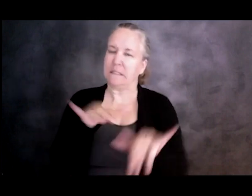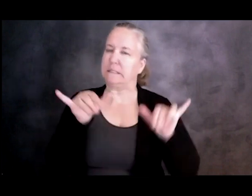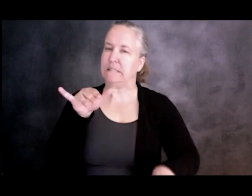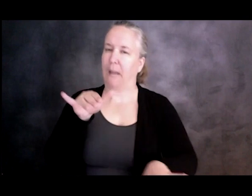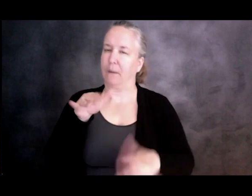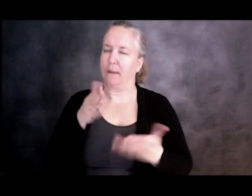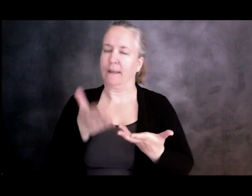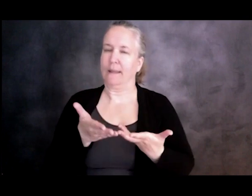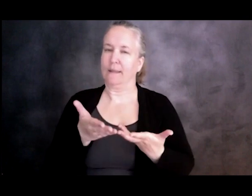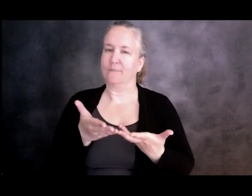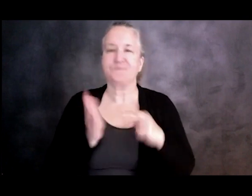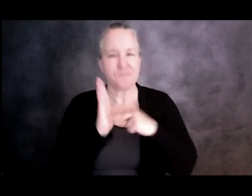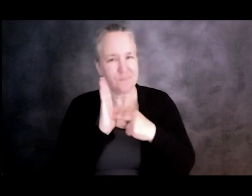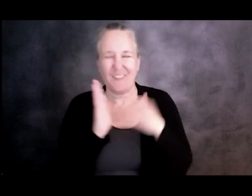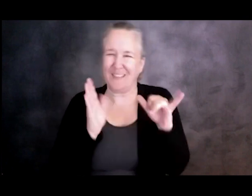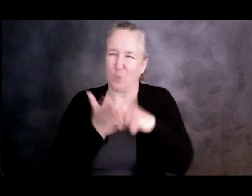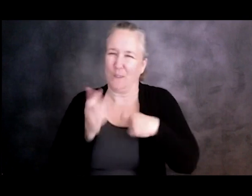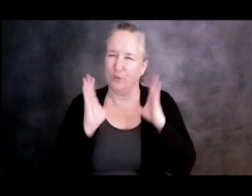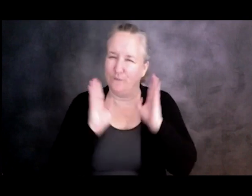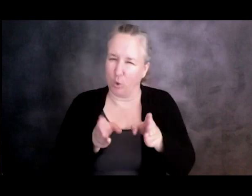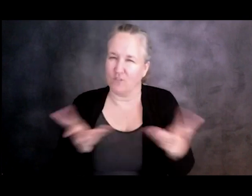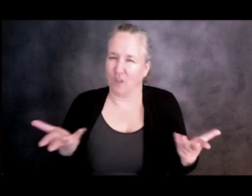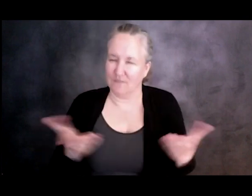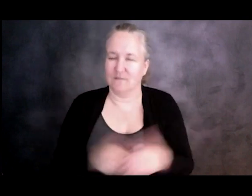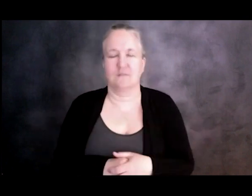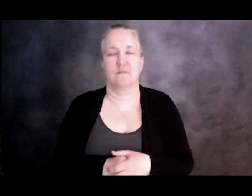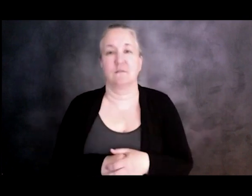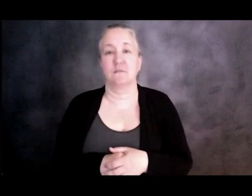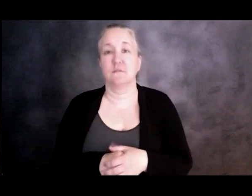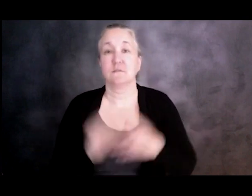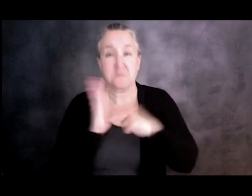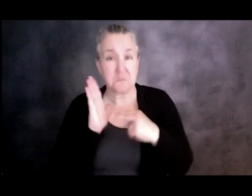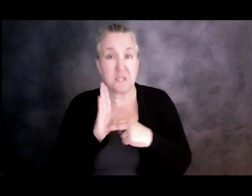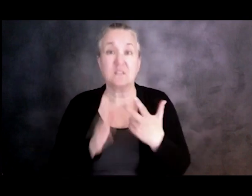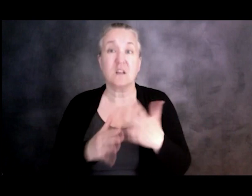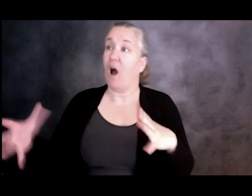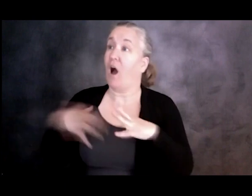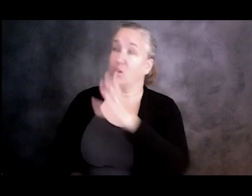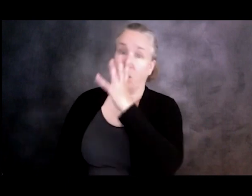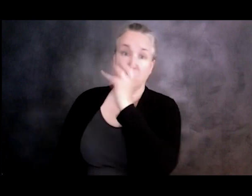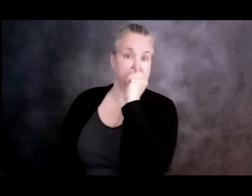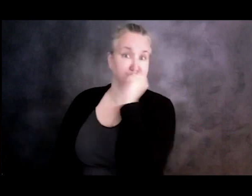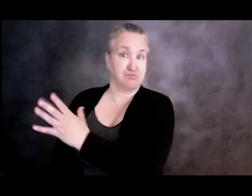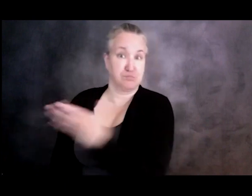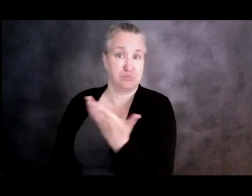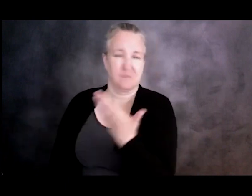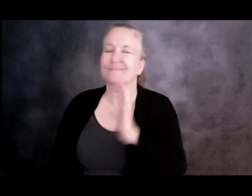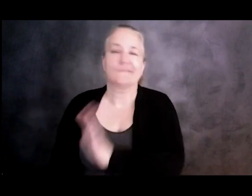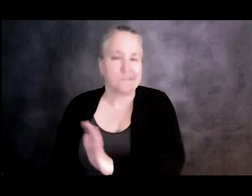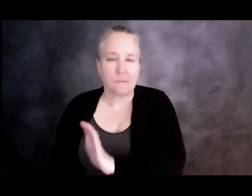And so that's what we should really be paying attention to. It's not that we should dismiss Hollywood, because the times when Hollywood does work,